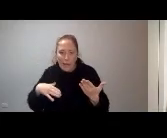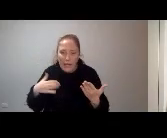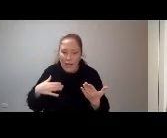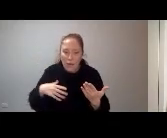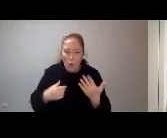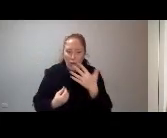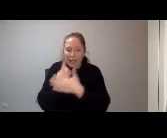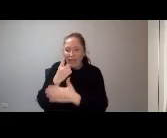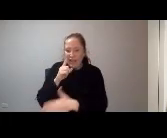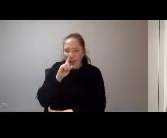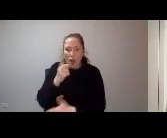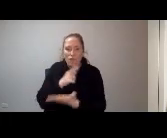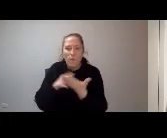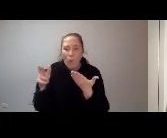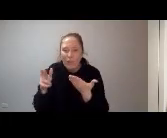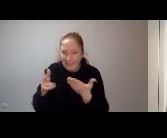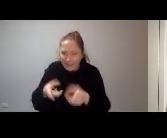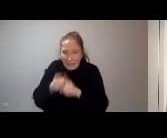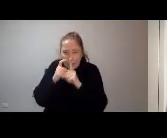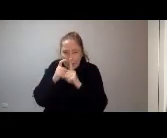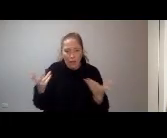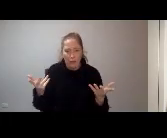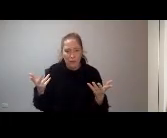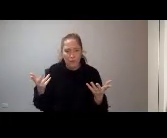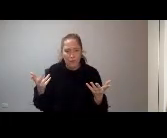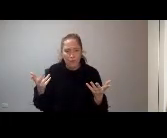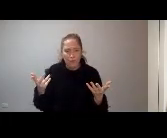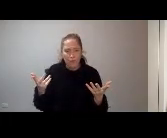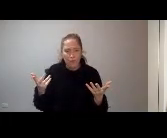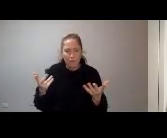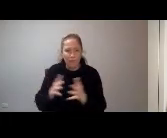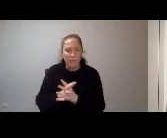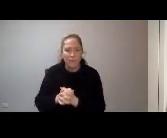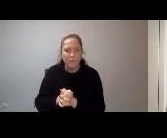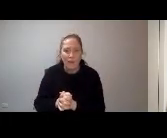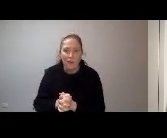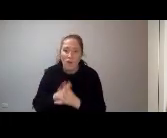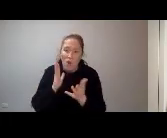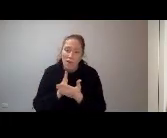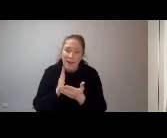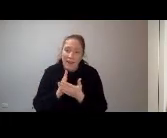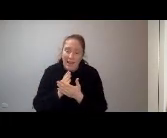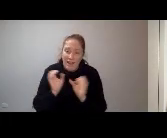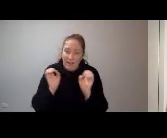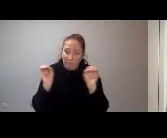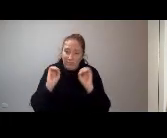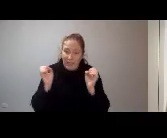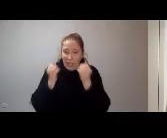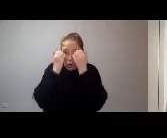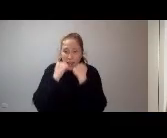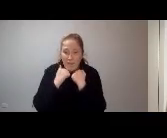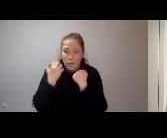And most of those are actually not evidence-based. So, there's no evidence about the relationship between complaints